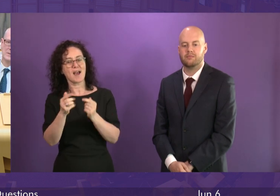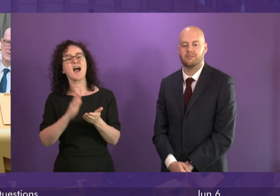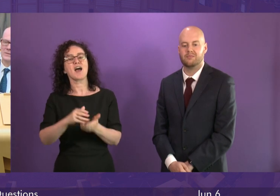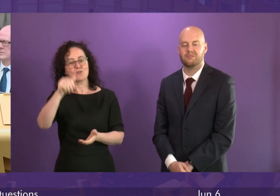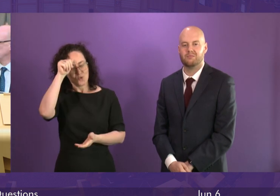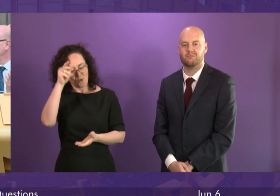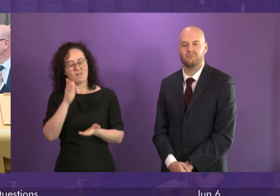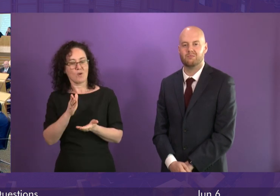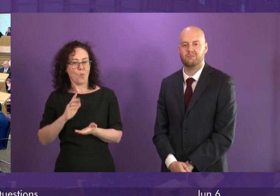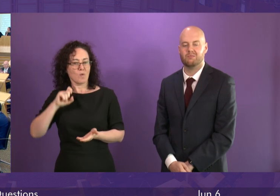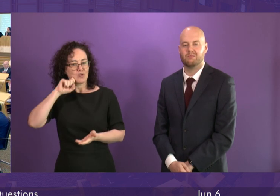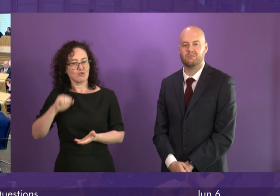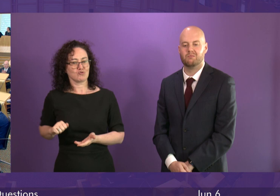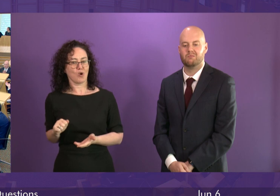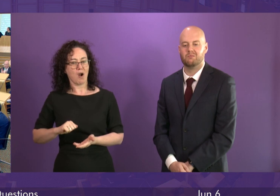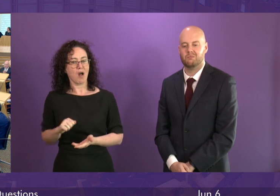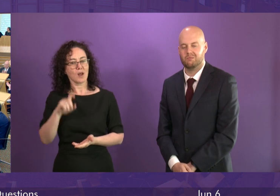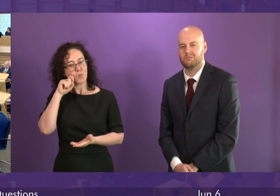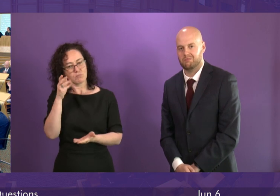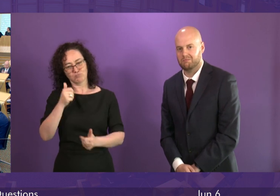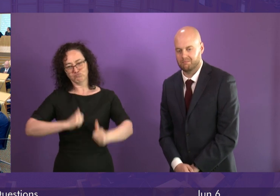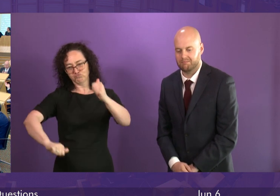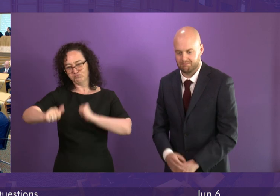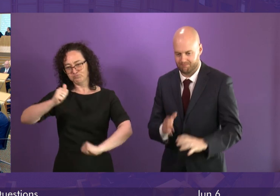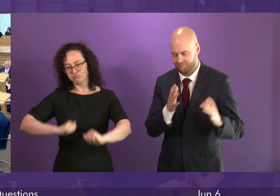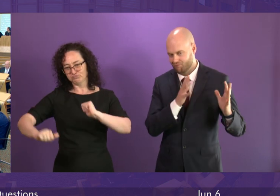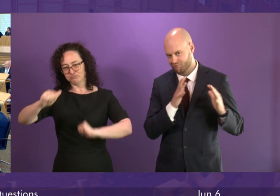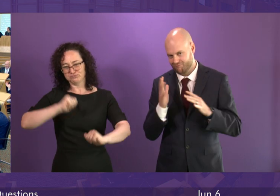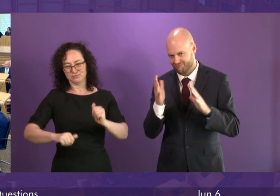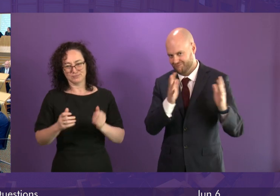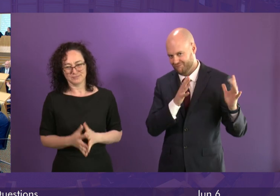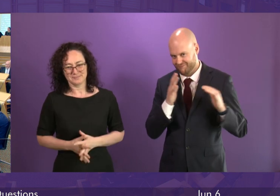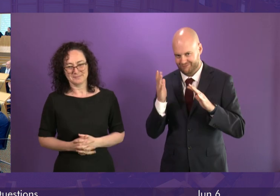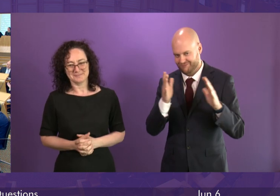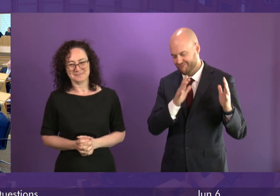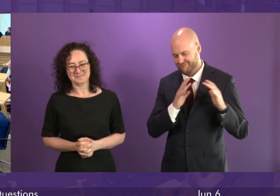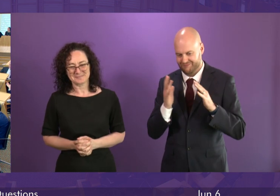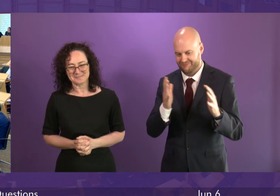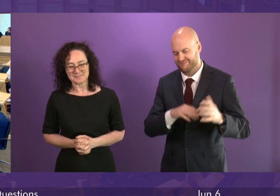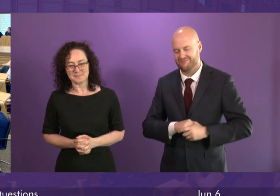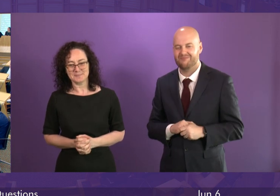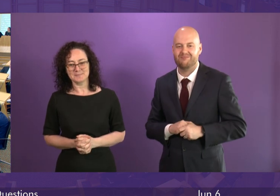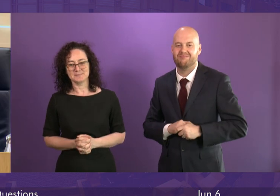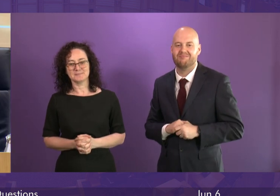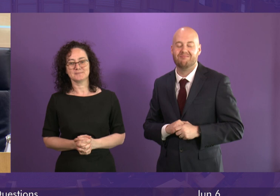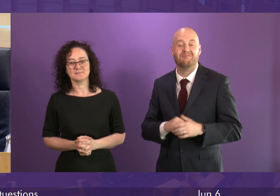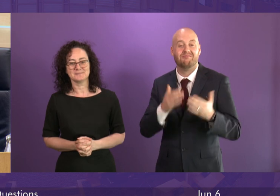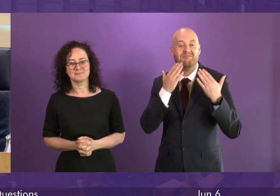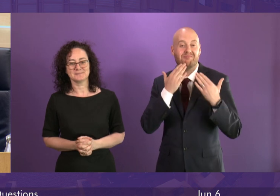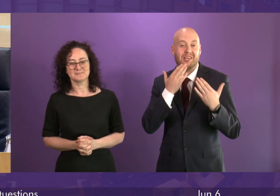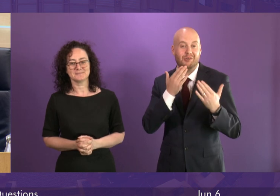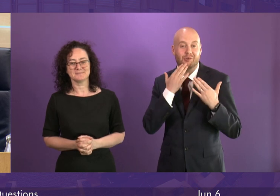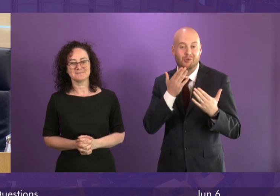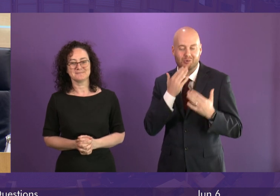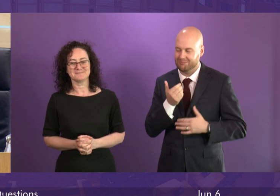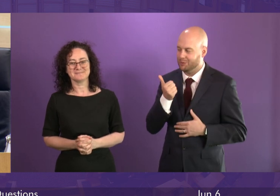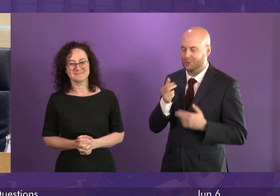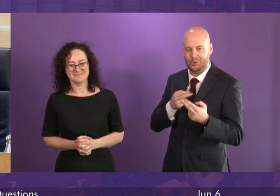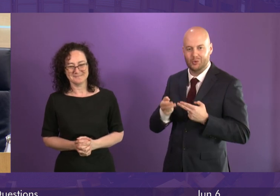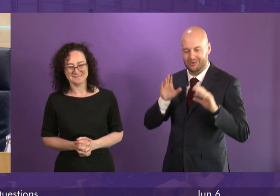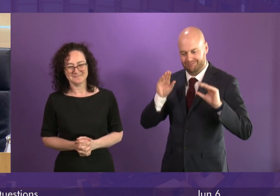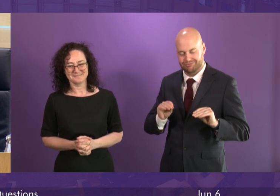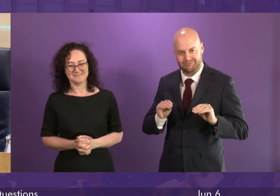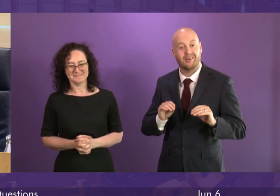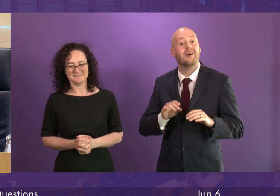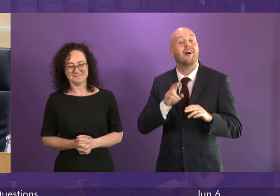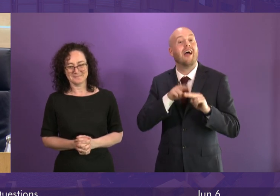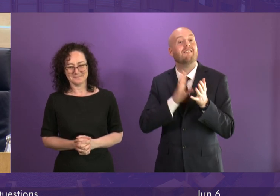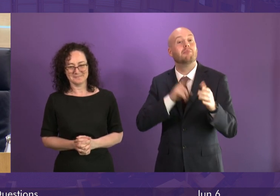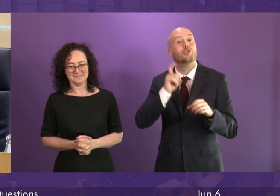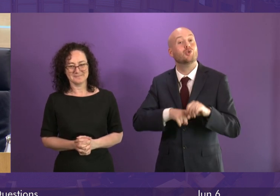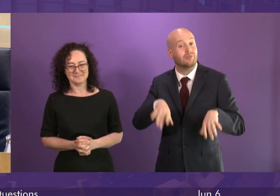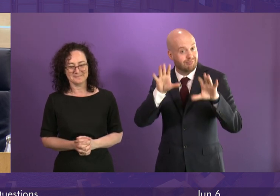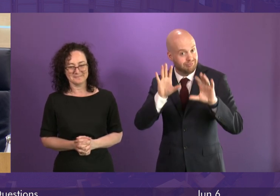proud. The Presiding Officer: That is a very good note to end on. I apologise to the large